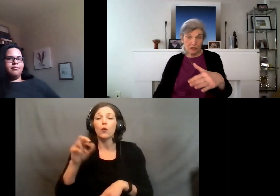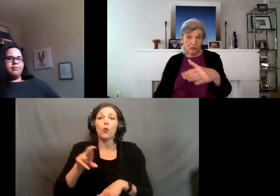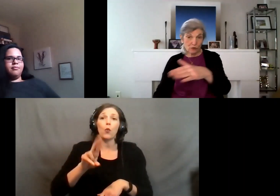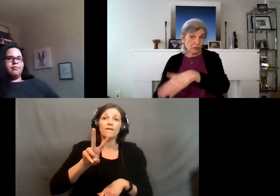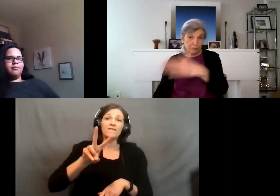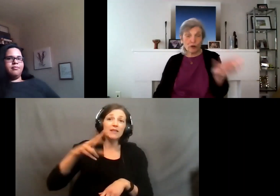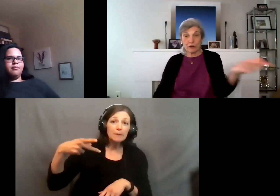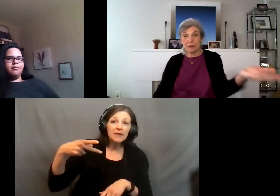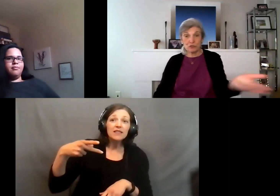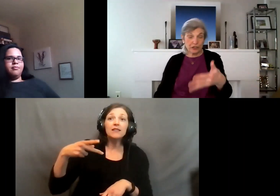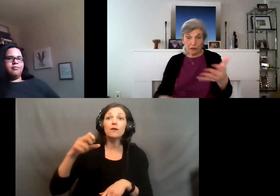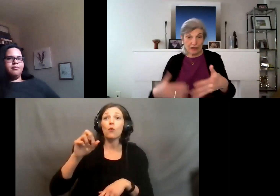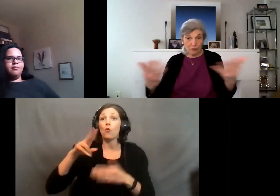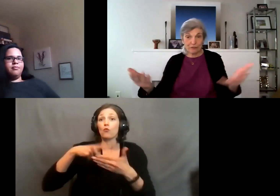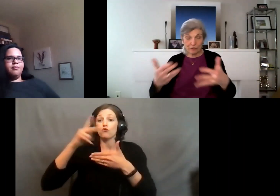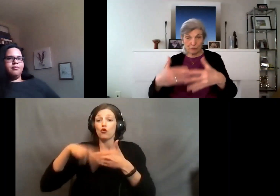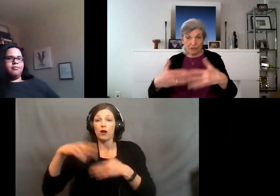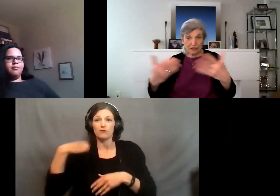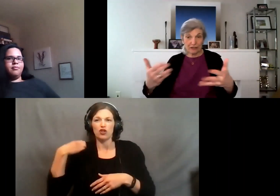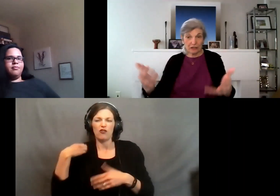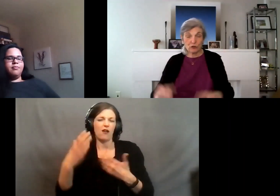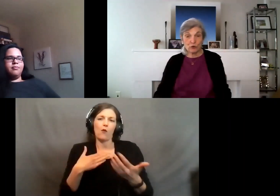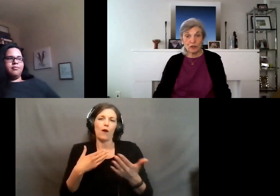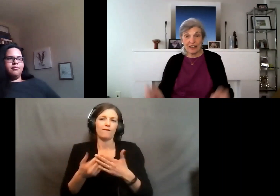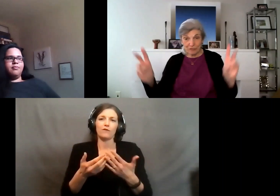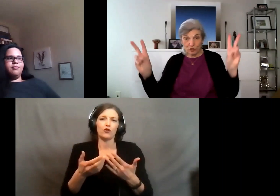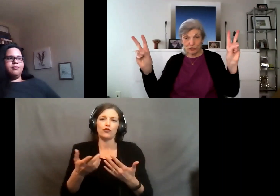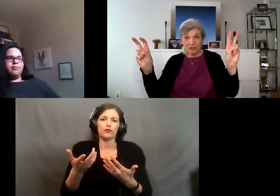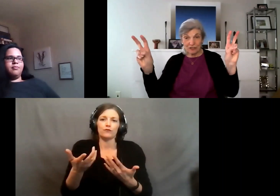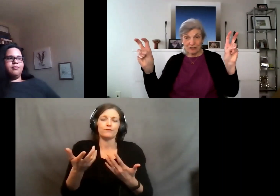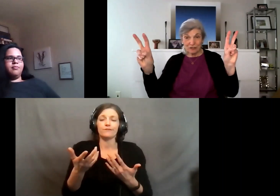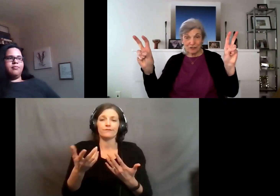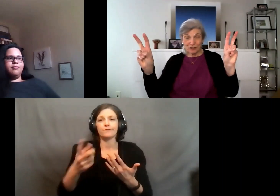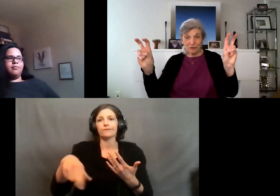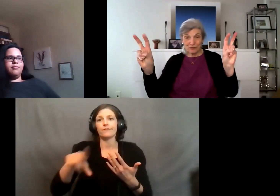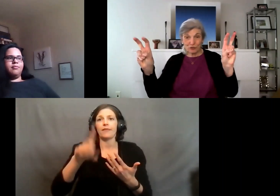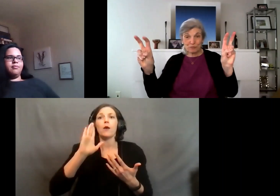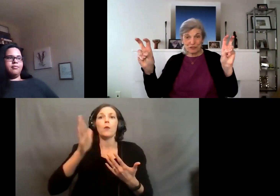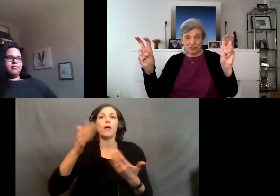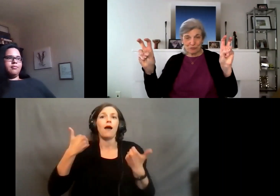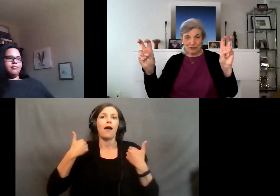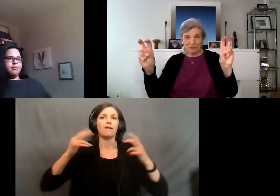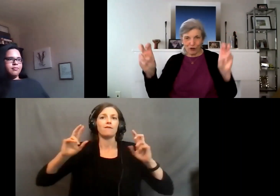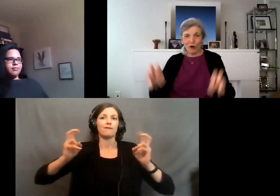or the program chair , 13:15:55 who will have those "participant roles"